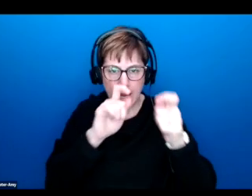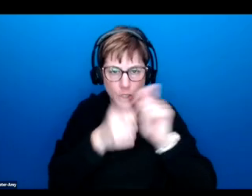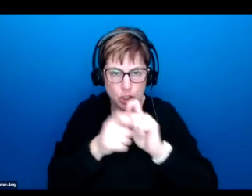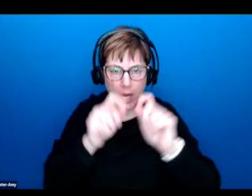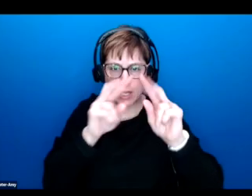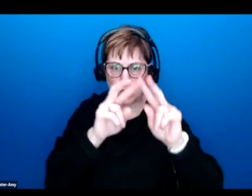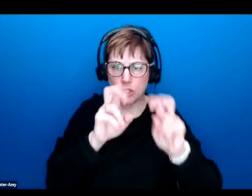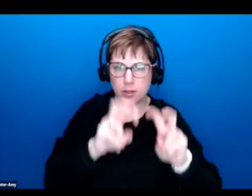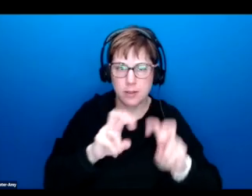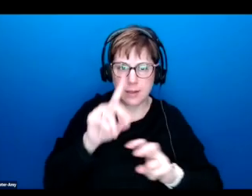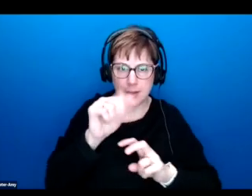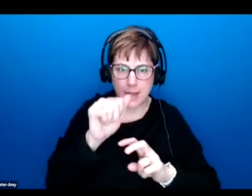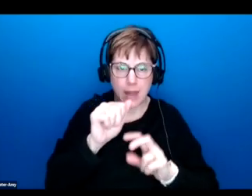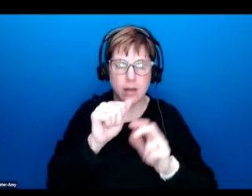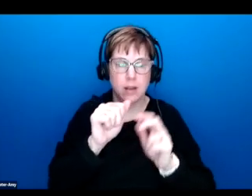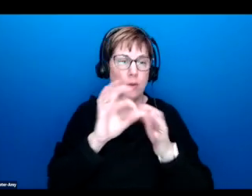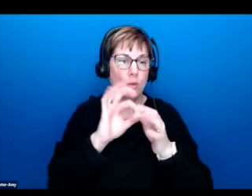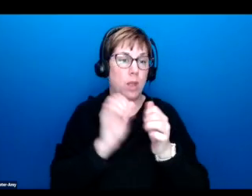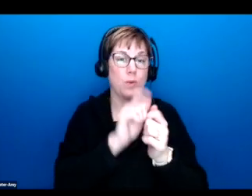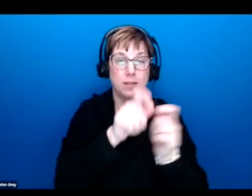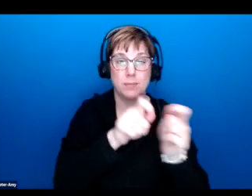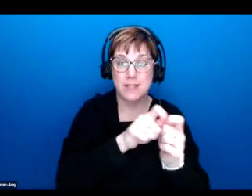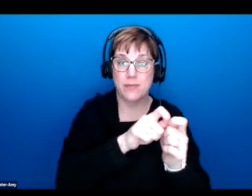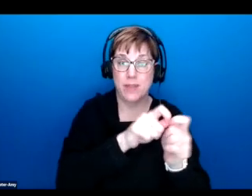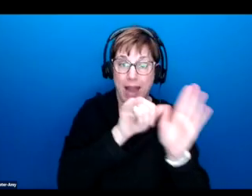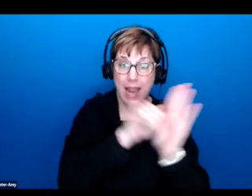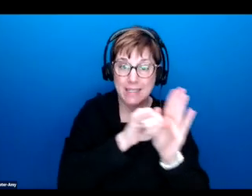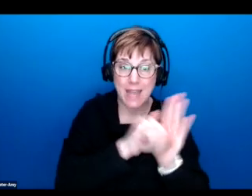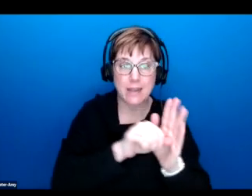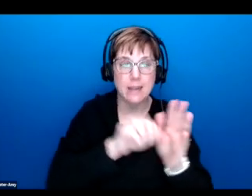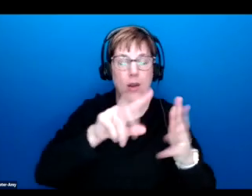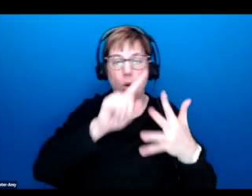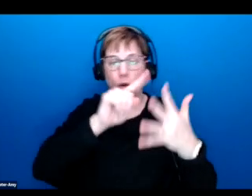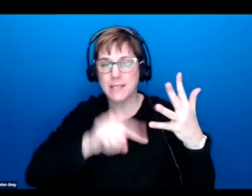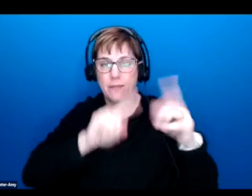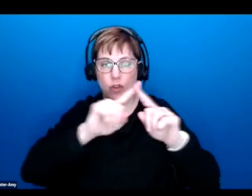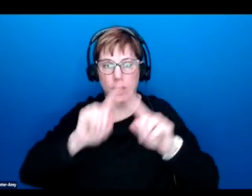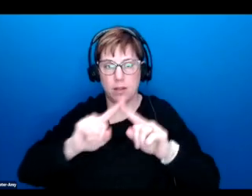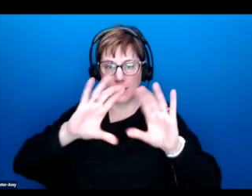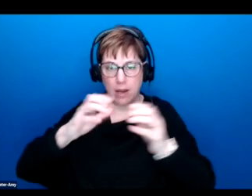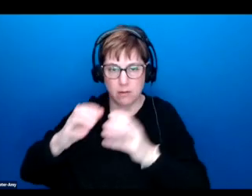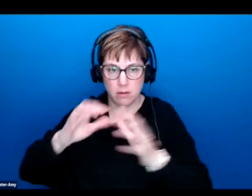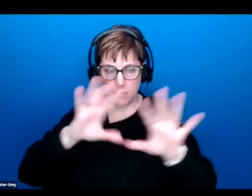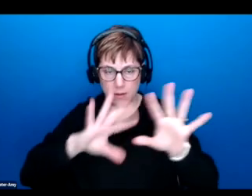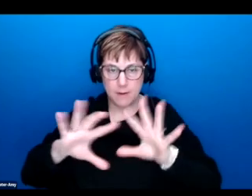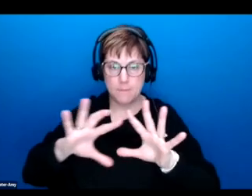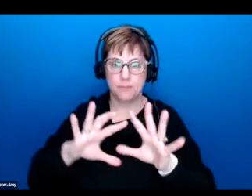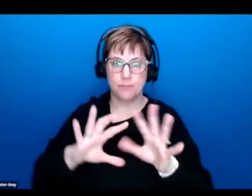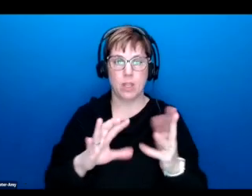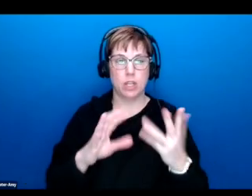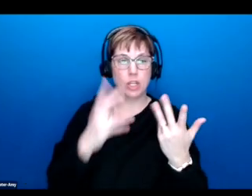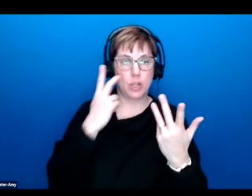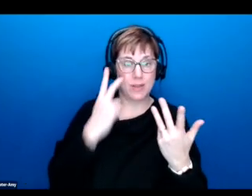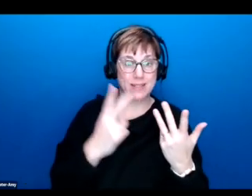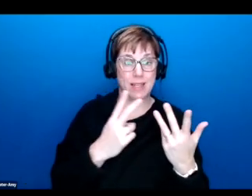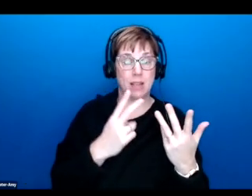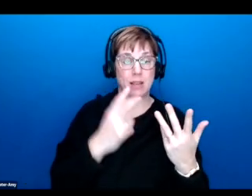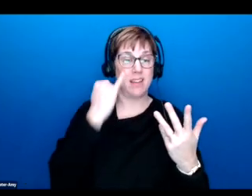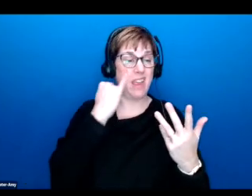a specific identity or set of identities so that you can understand the compounded impact of identities on access.